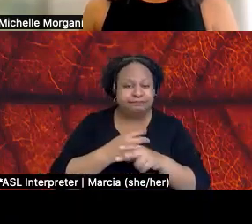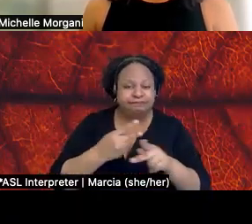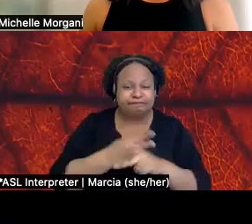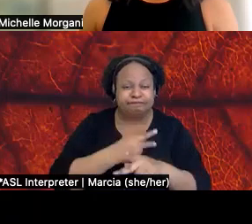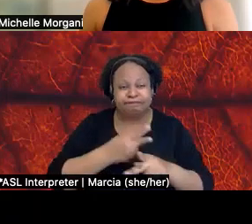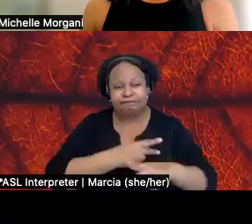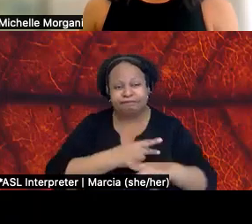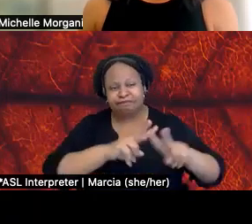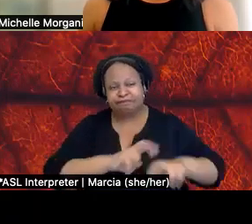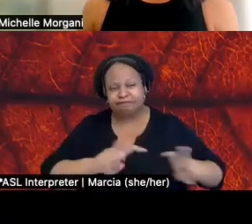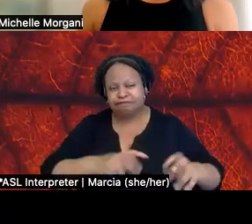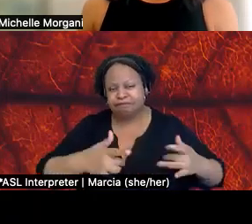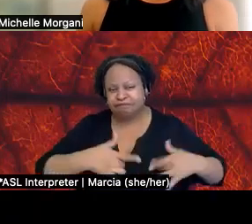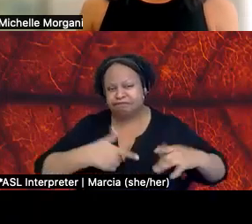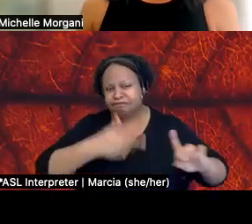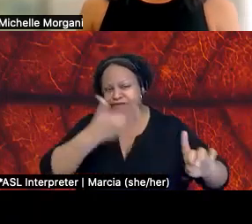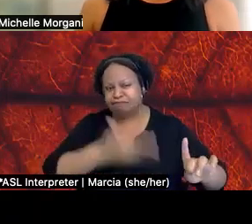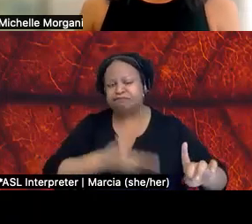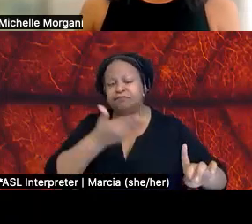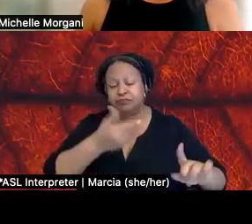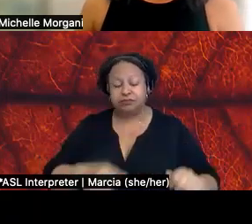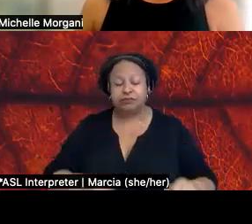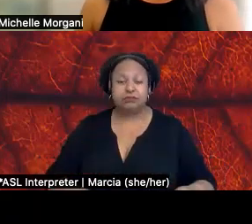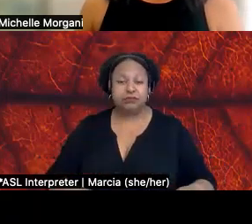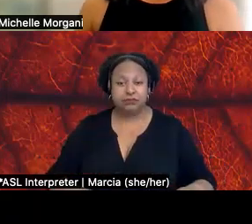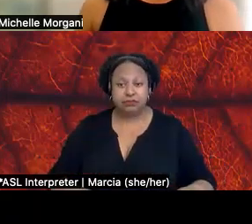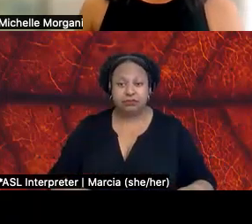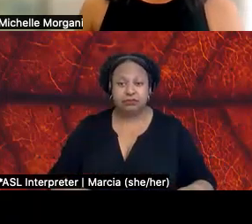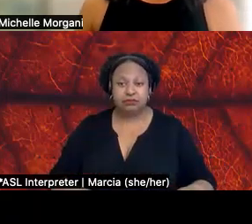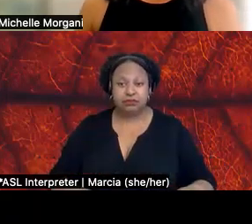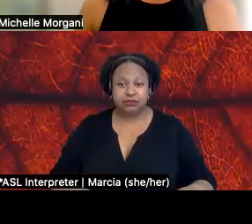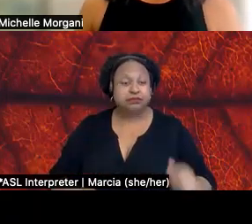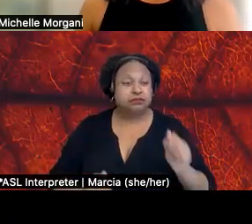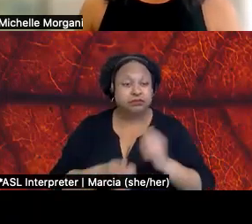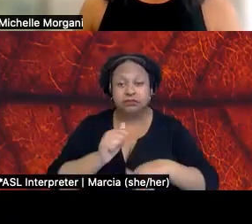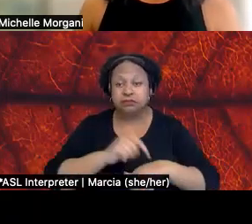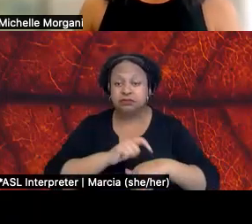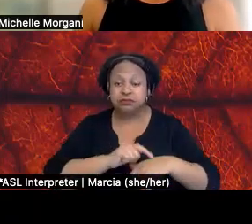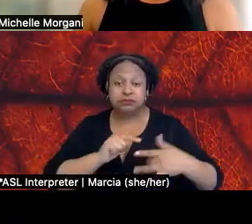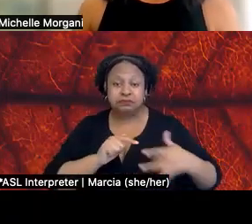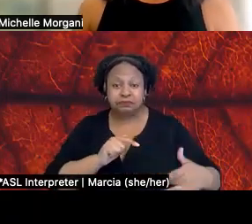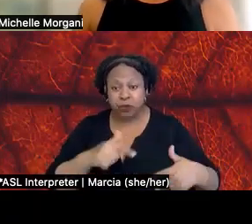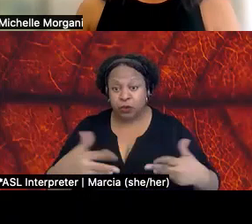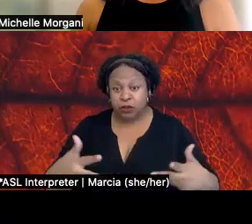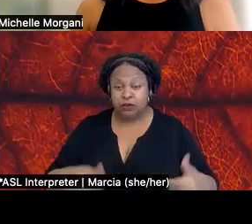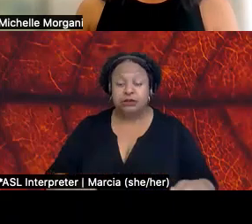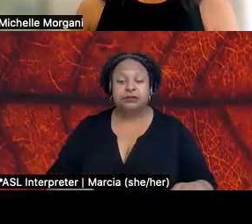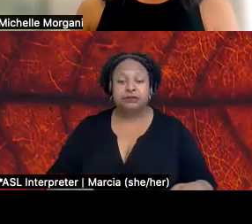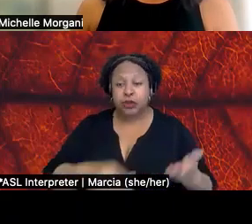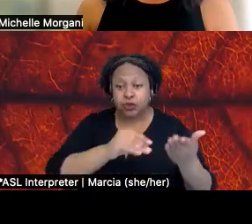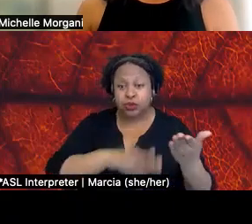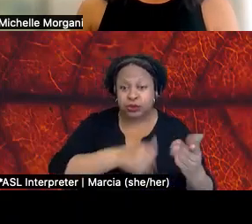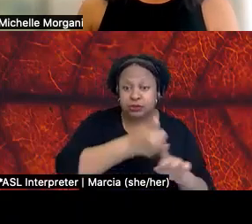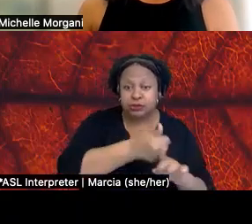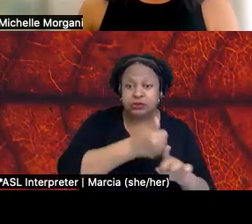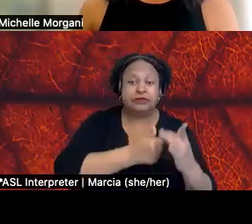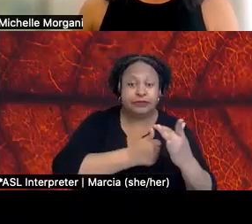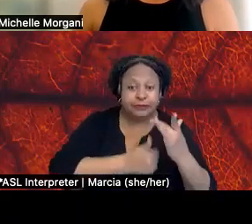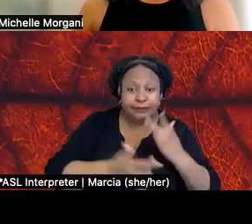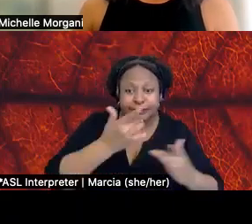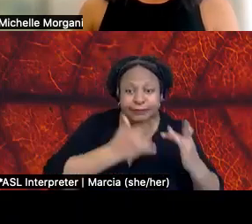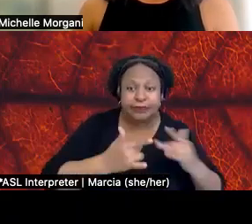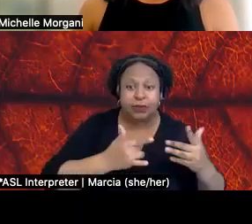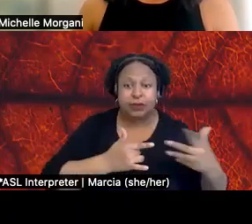But what usually is the case is that the student has a deficit in spatial reasoning.